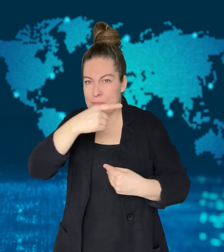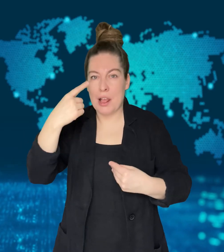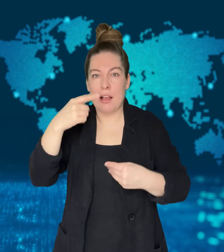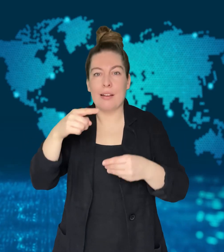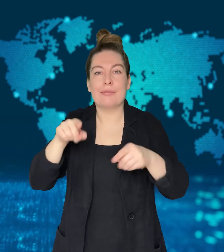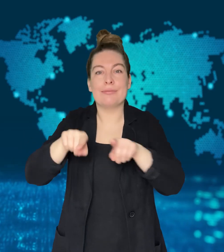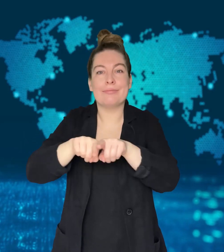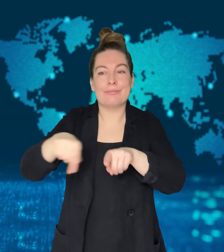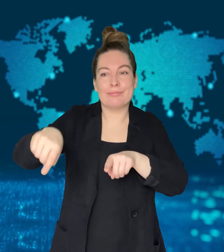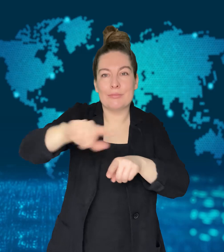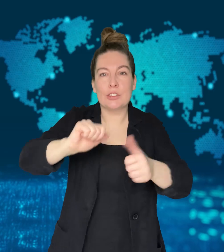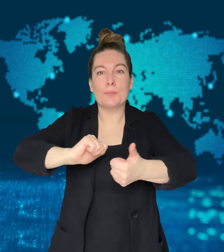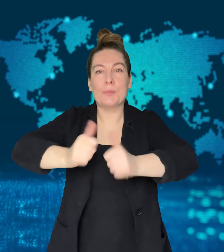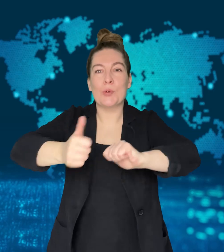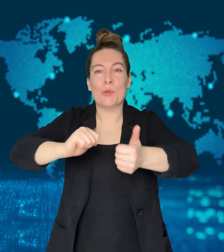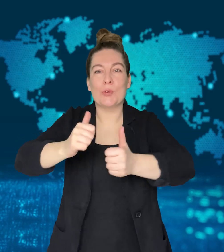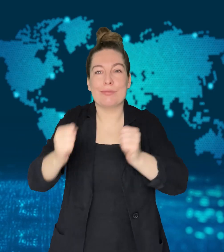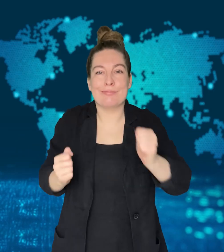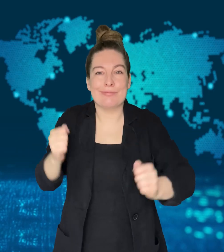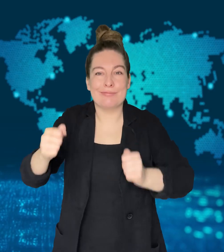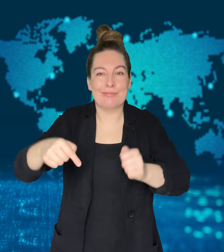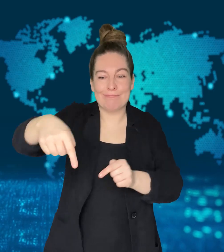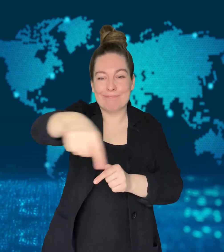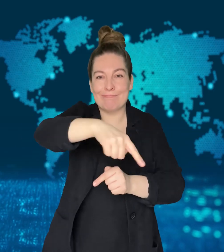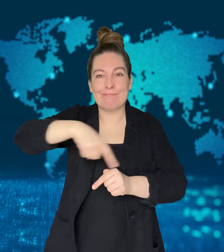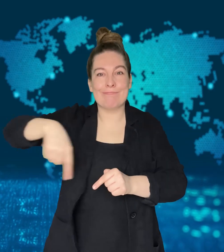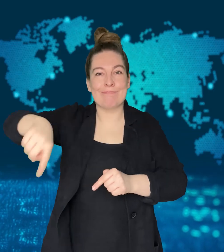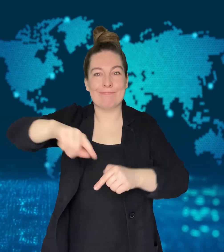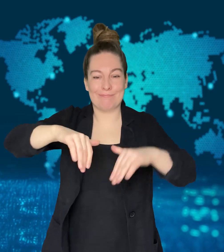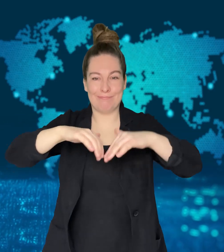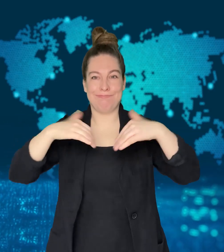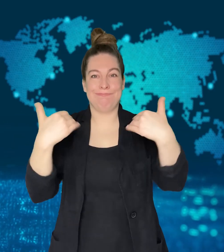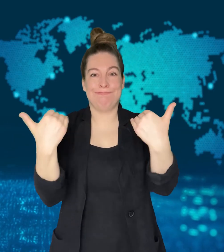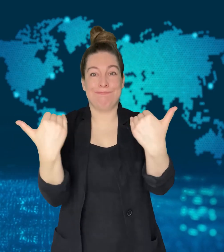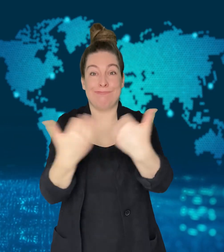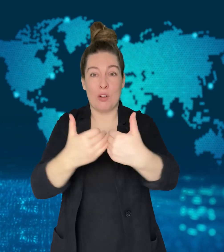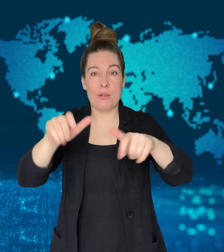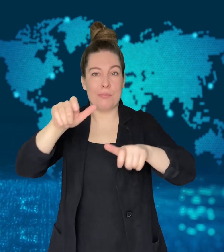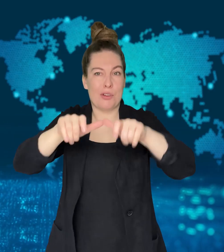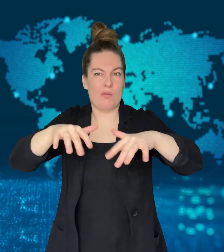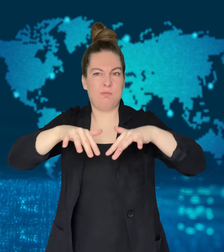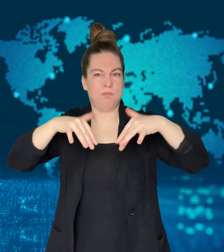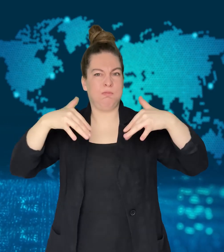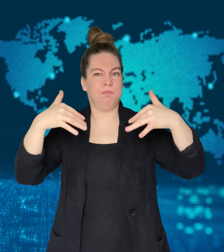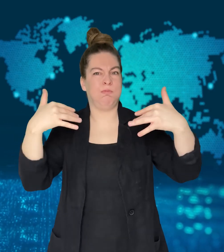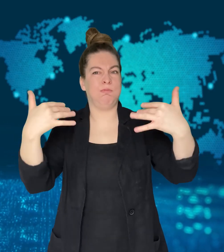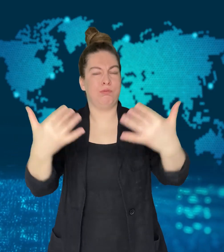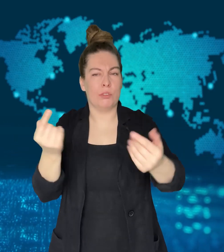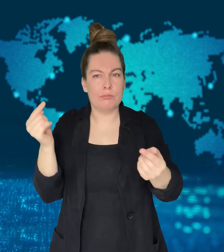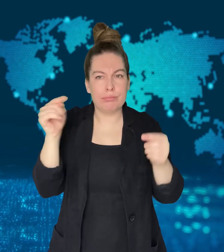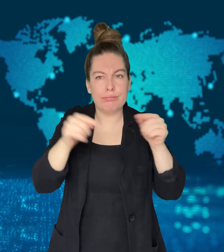Representatives from Iran, Iraq, and Yemen attended the funeral of Nasrallah